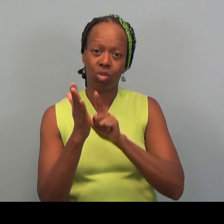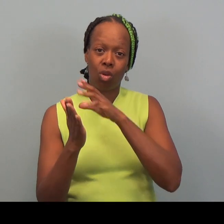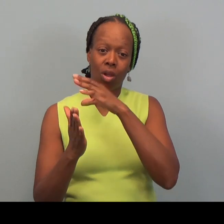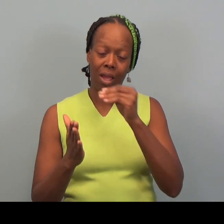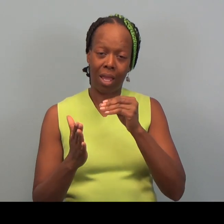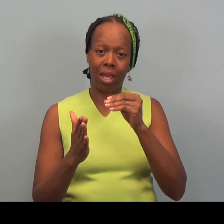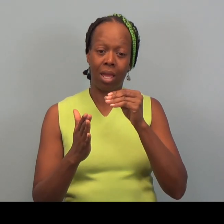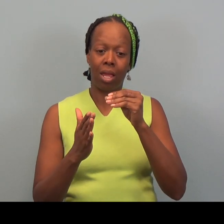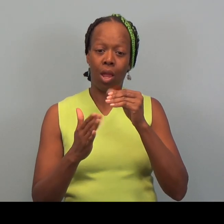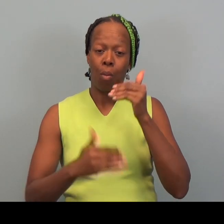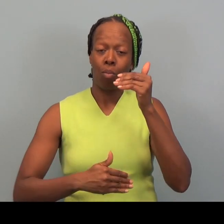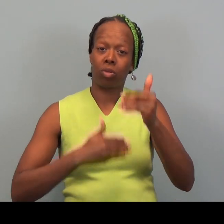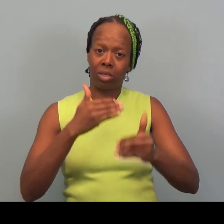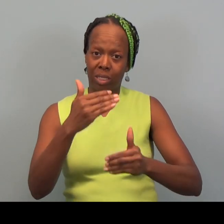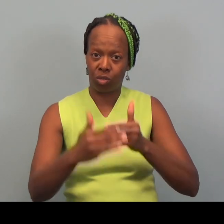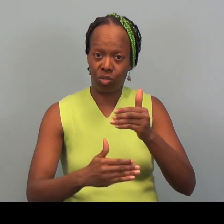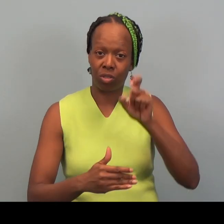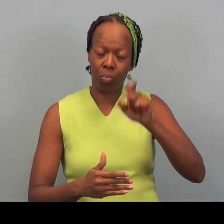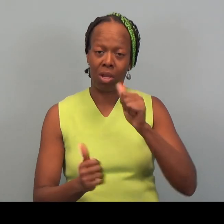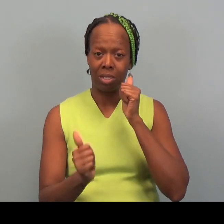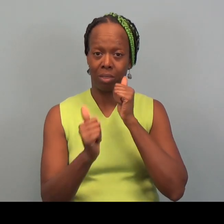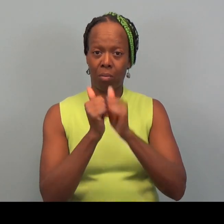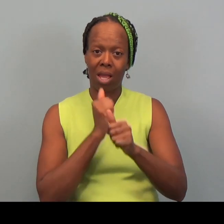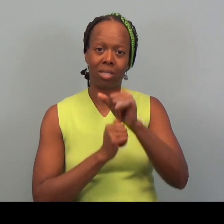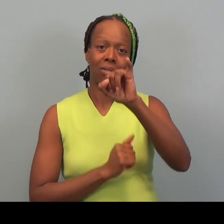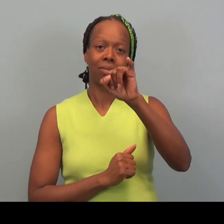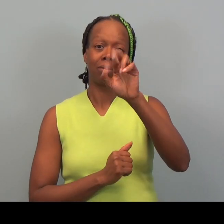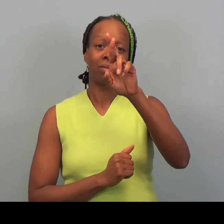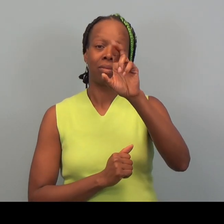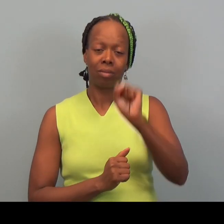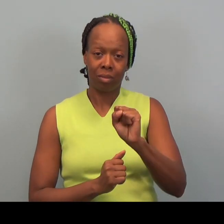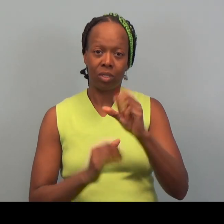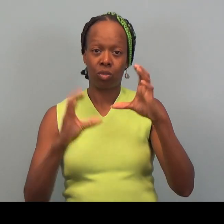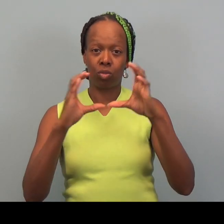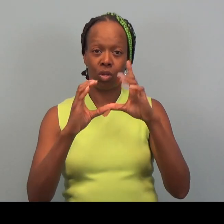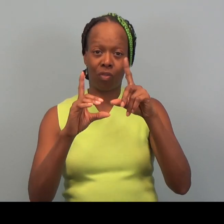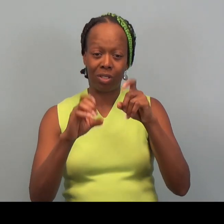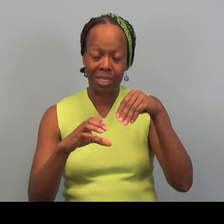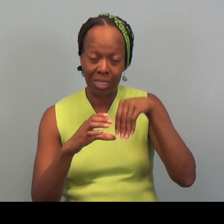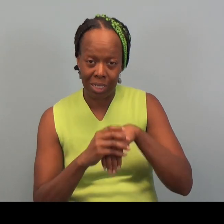They have to pass IRS certification tests and tax preparation